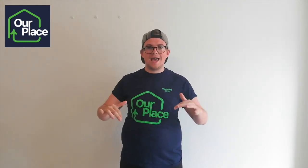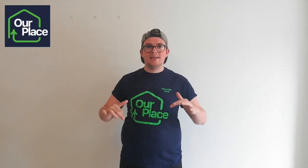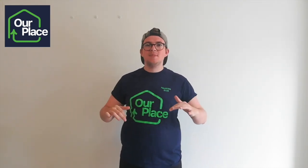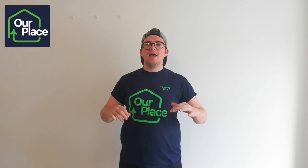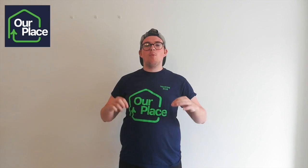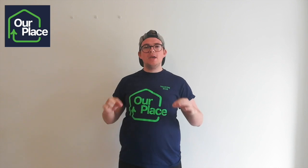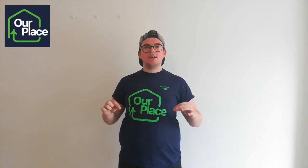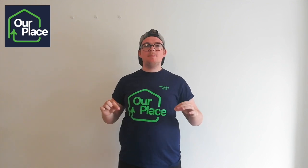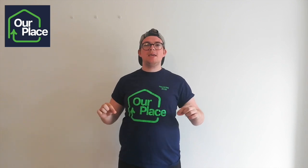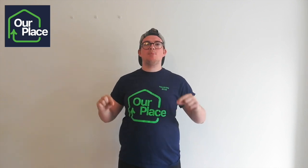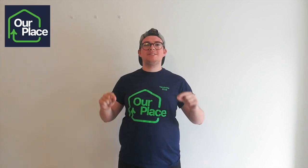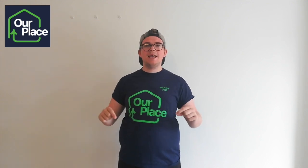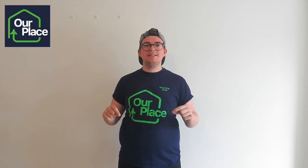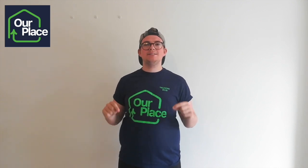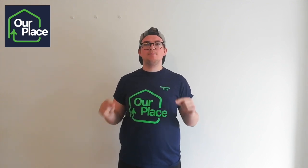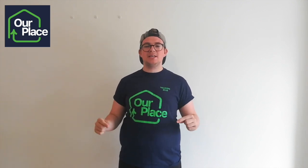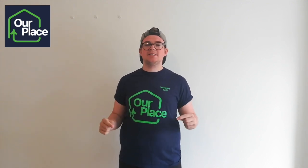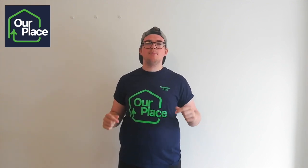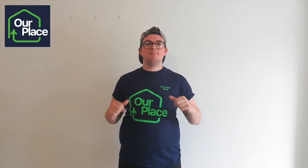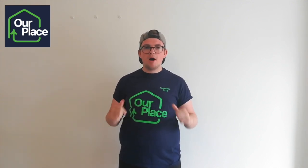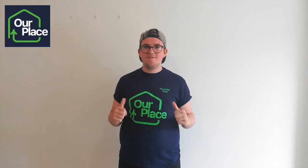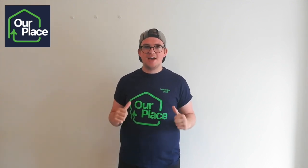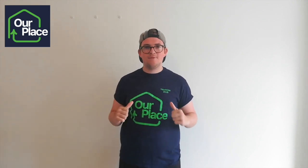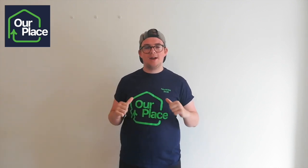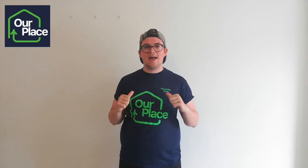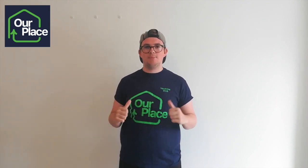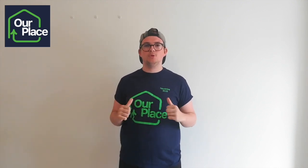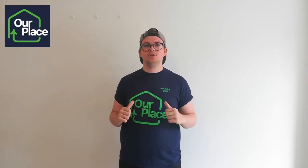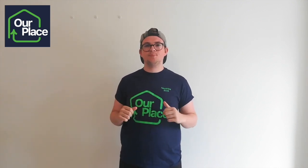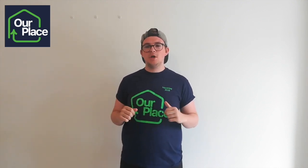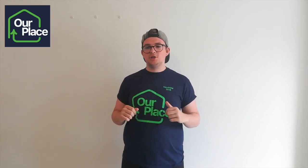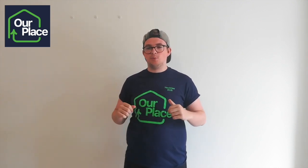and we're going to be pretending to be some of my favorite animals so we're